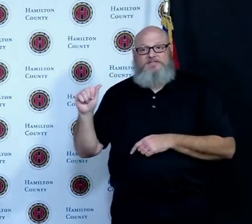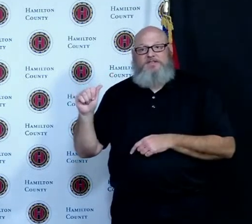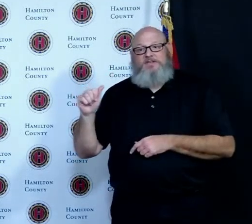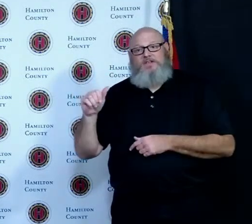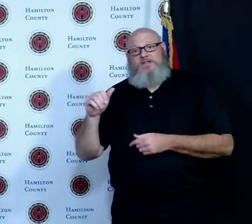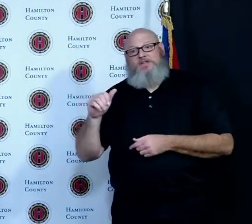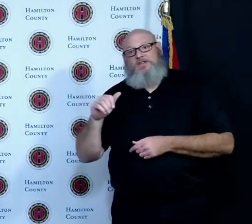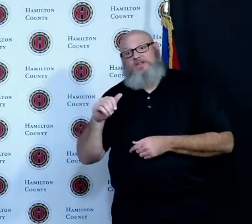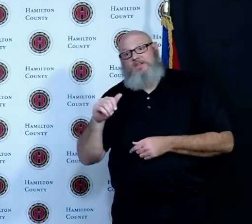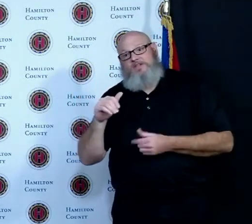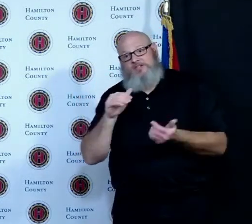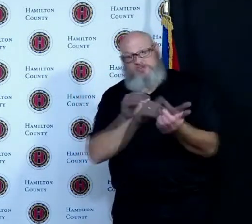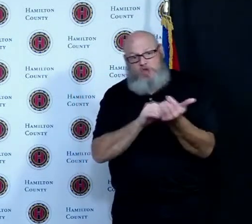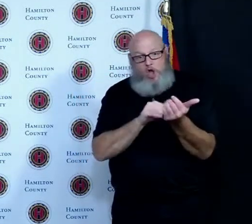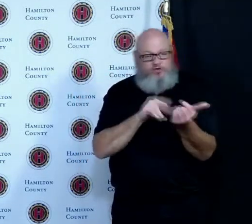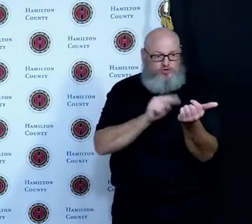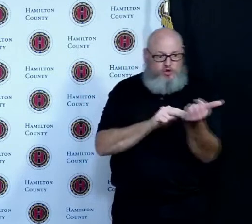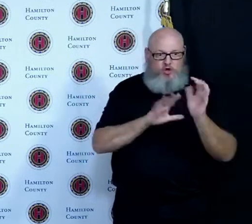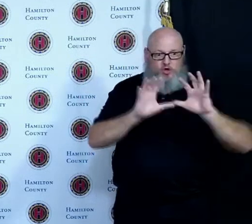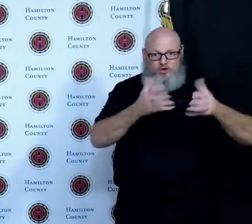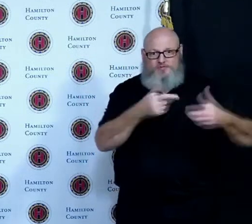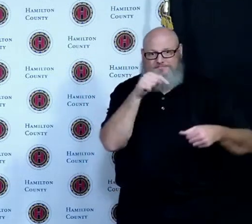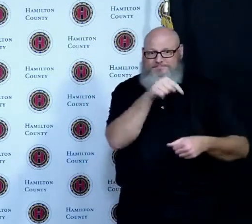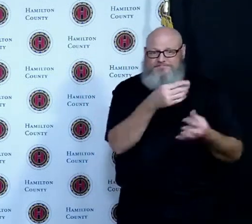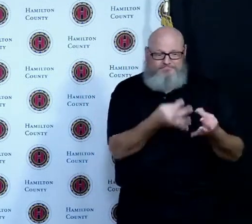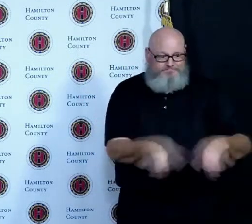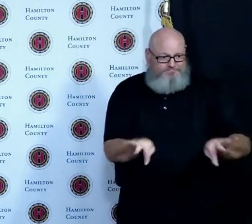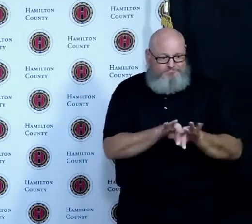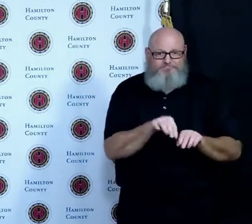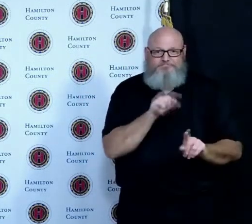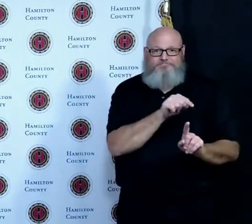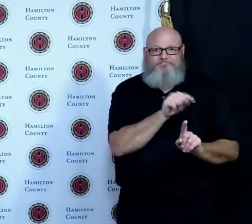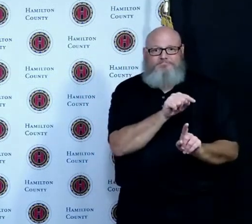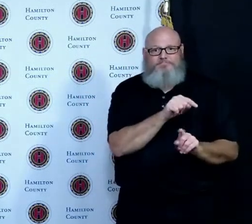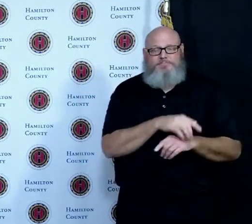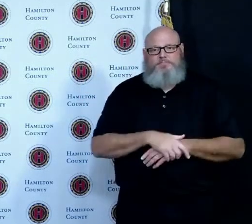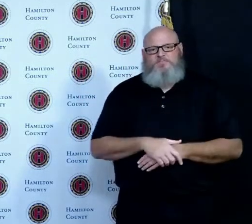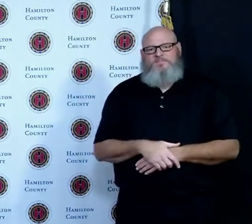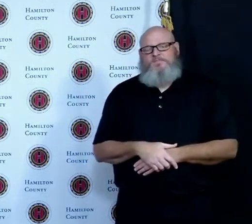Dr Lofgren just a couple of quick questions for you if if I can the surgeon general you know is saying